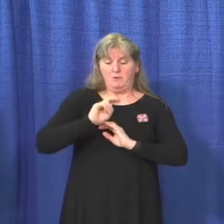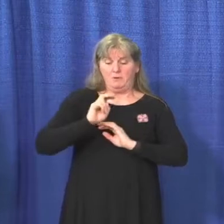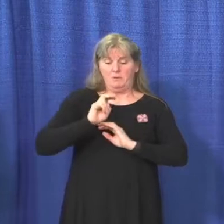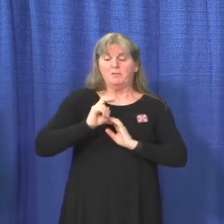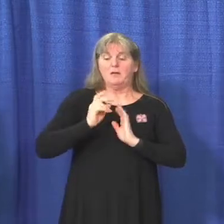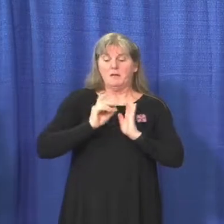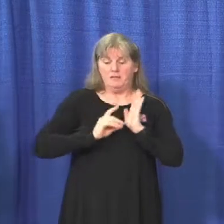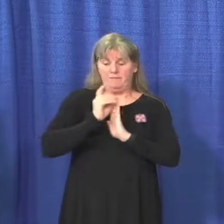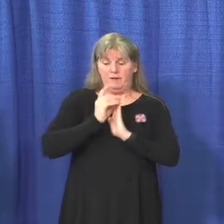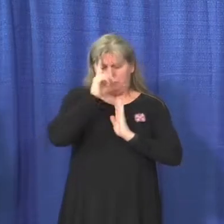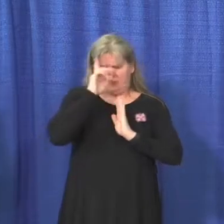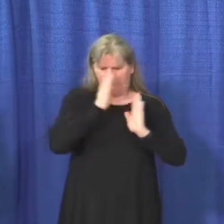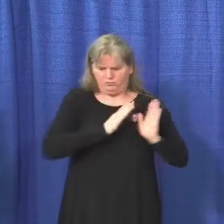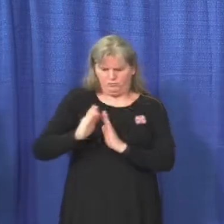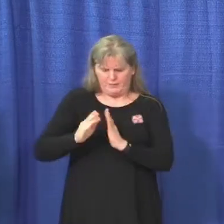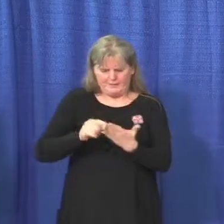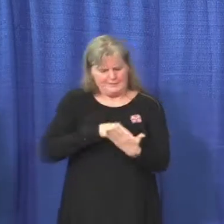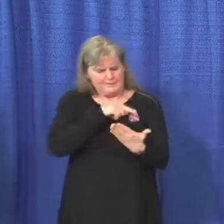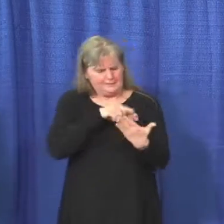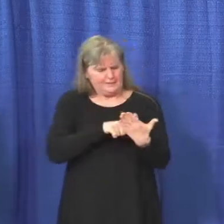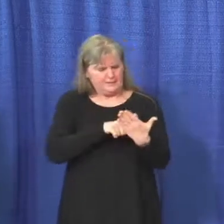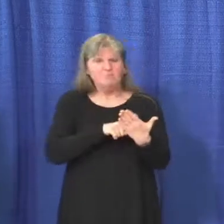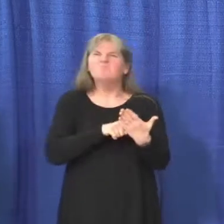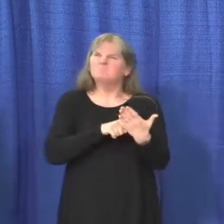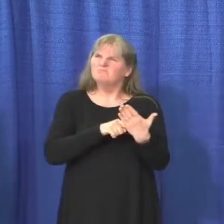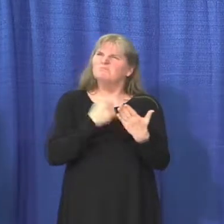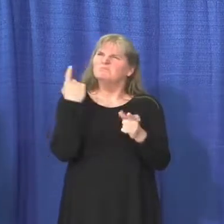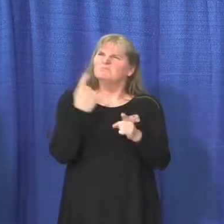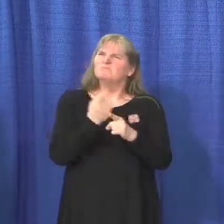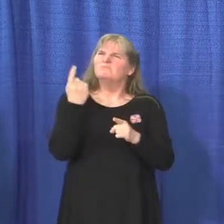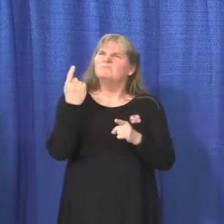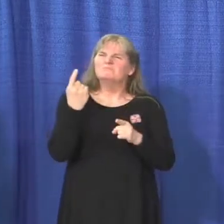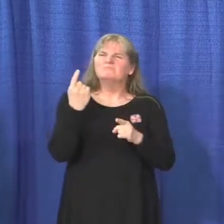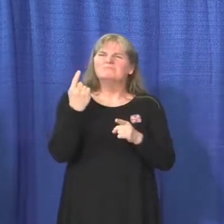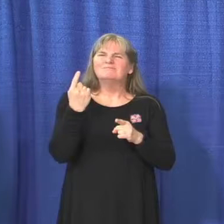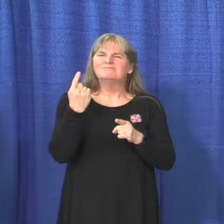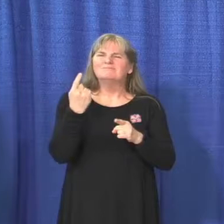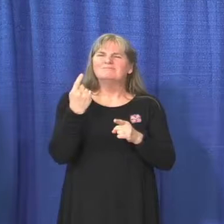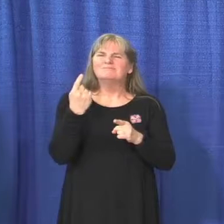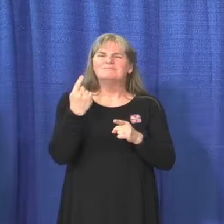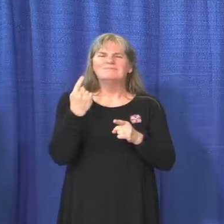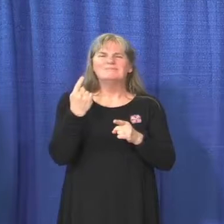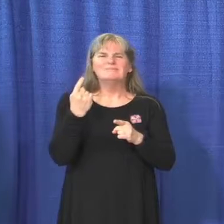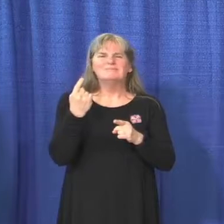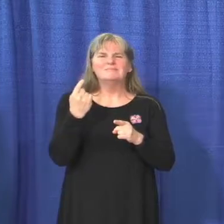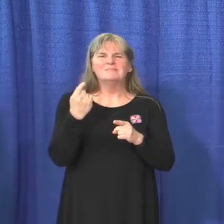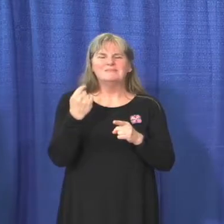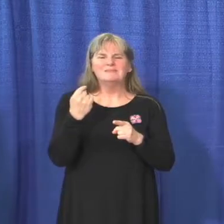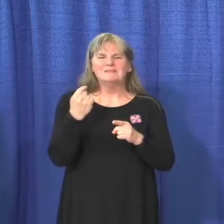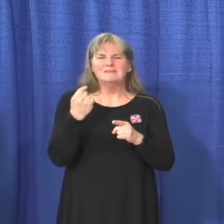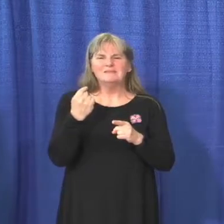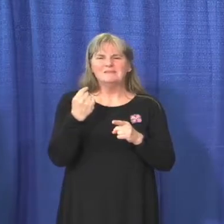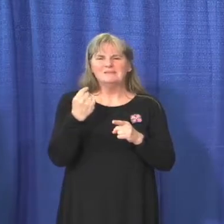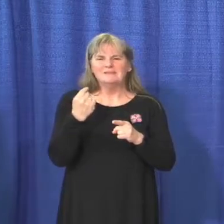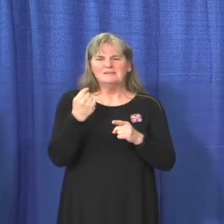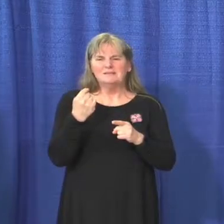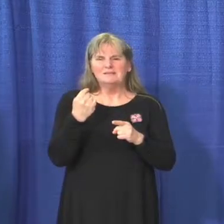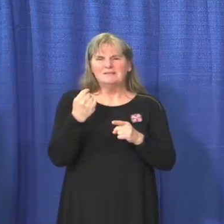right. This is just the place the world wants to be its a place the